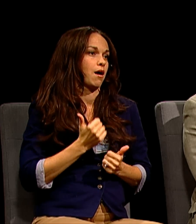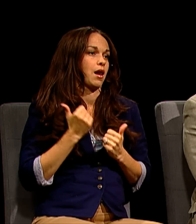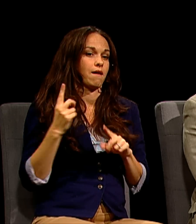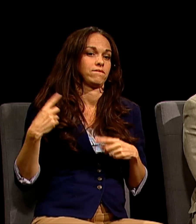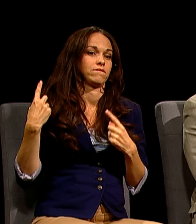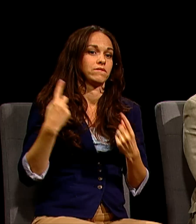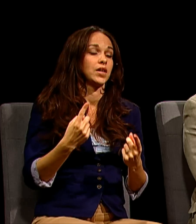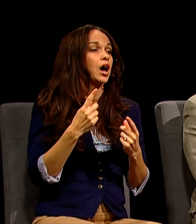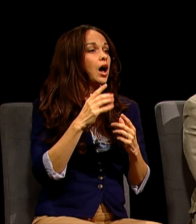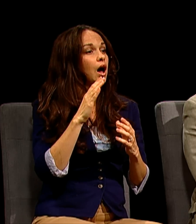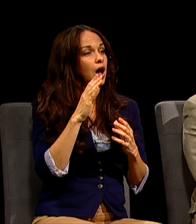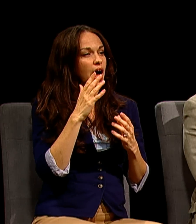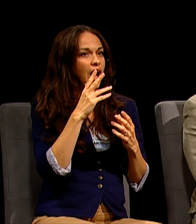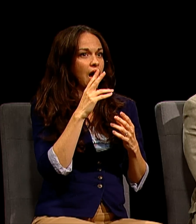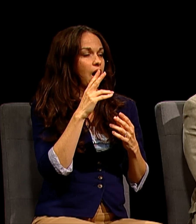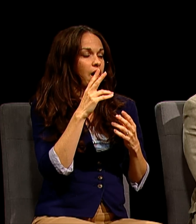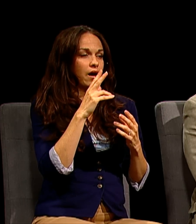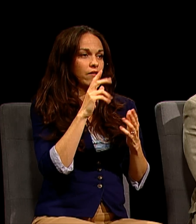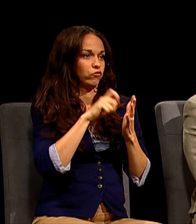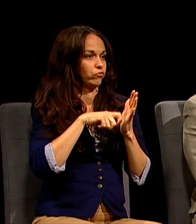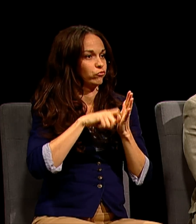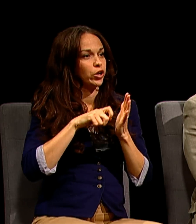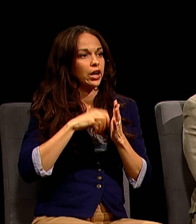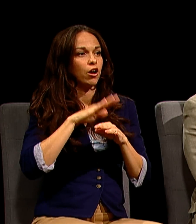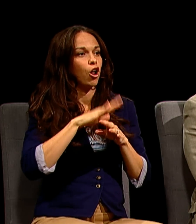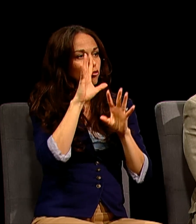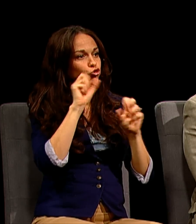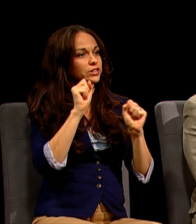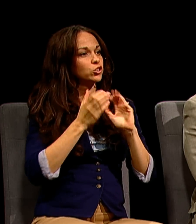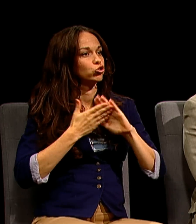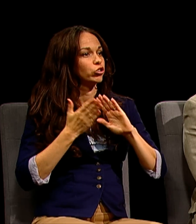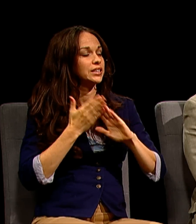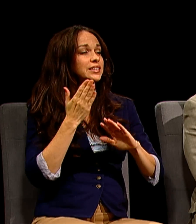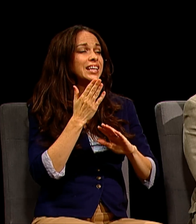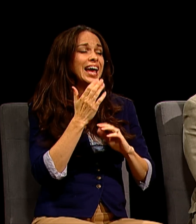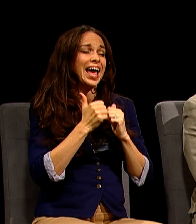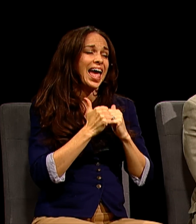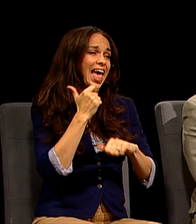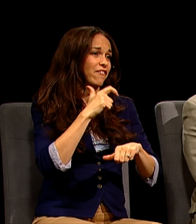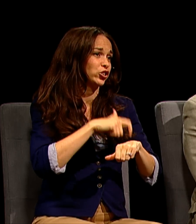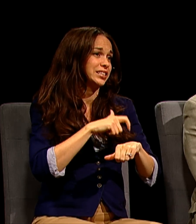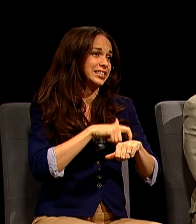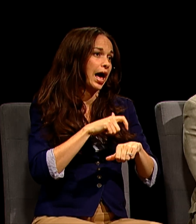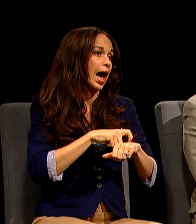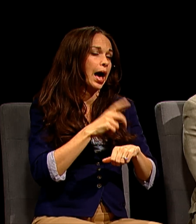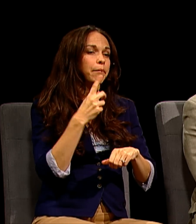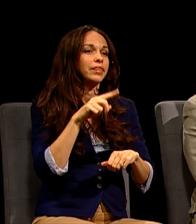presidential raises since I guess, by 1984. And every time a candidate say, this is the most important lecture of your life.